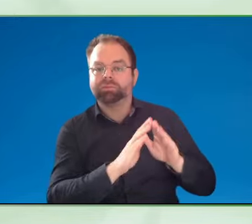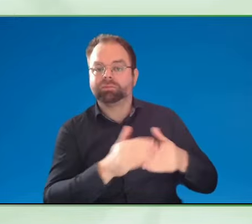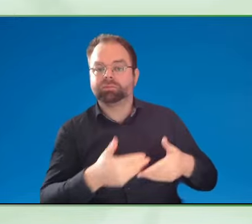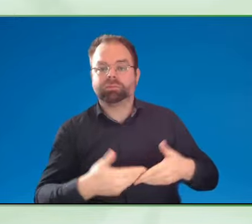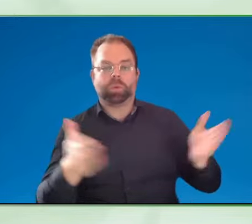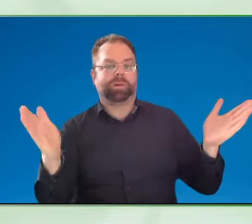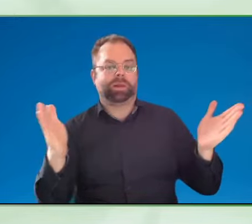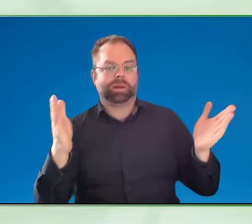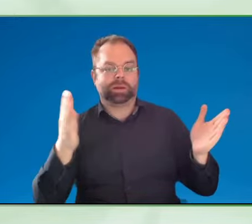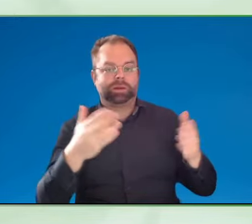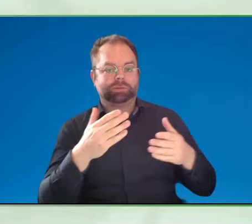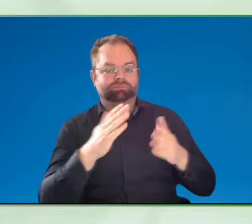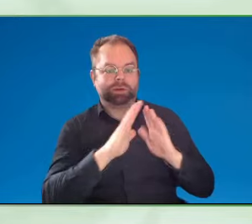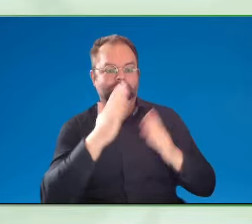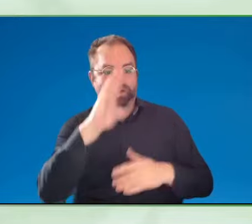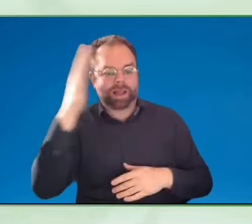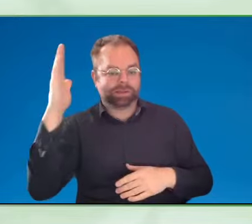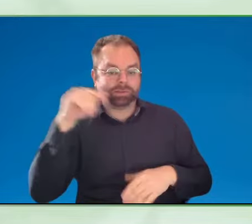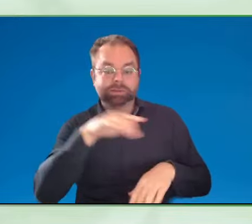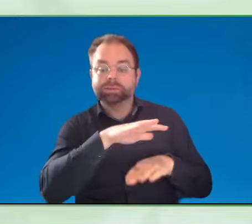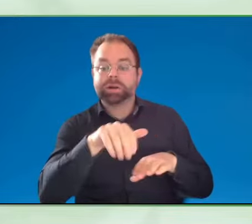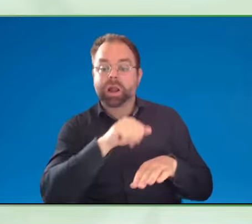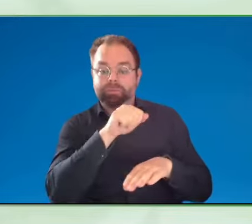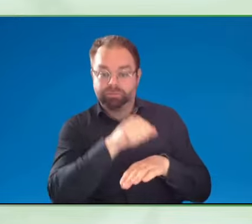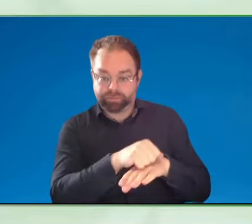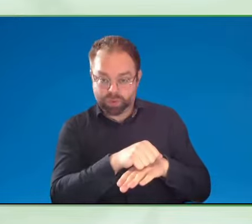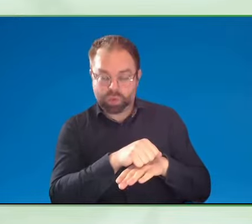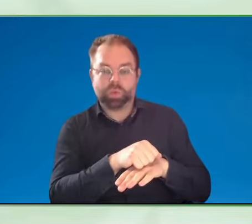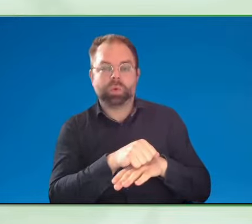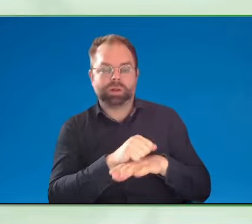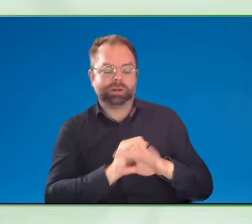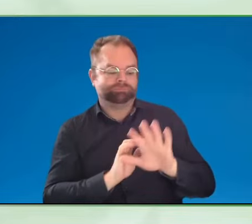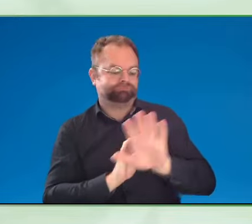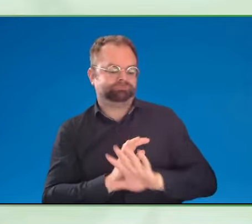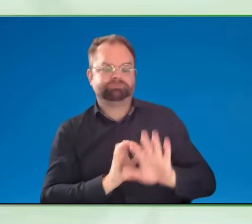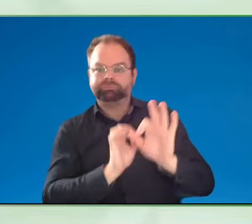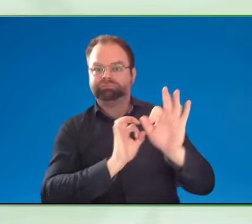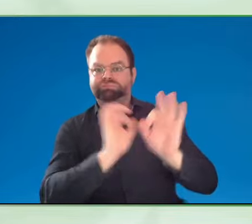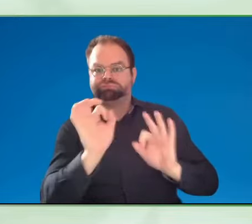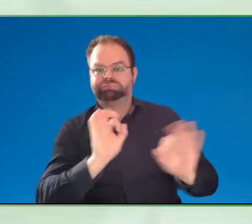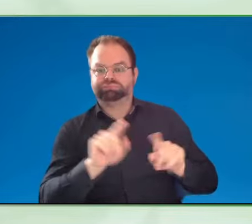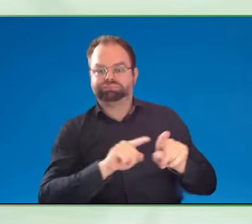And we wanted to see what else do we need to go into to break into.